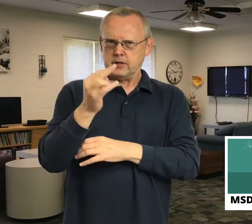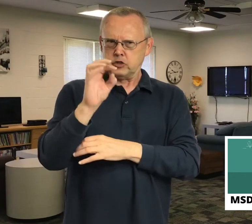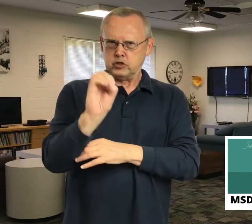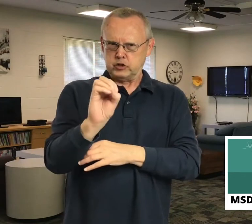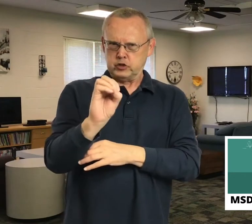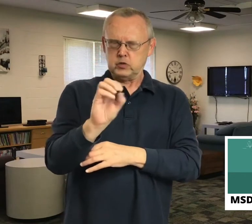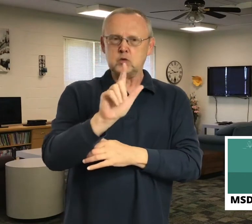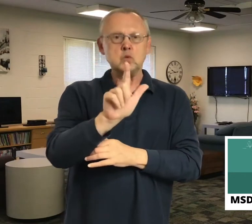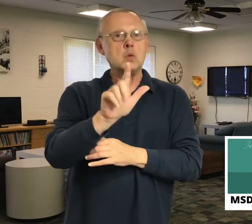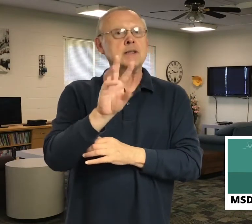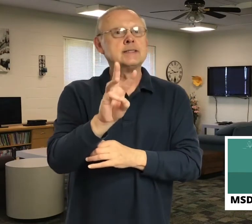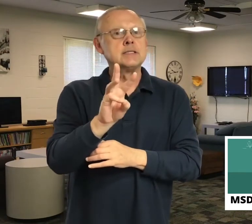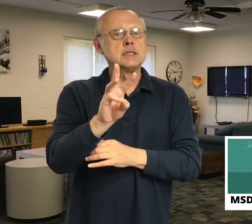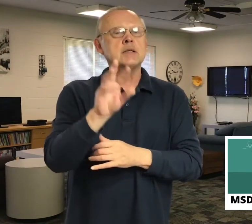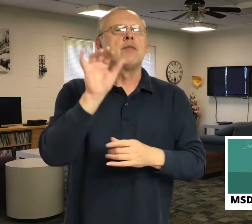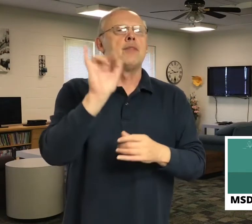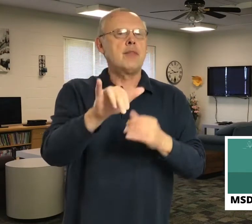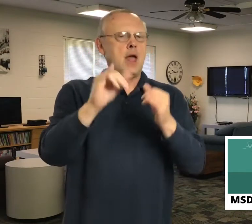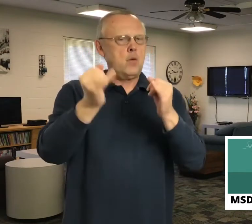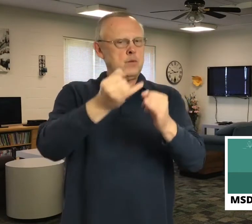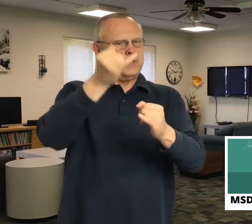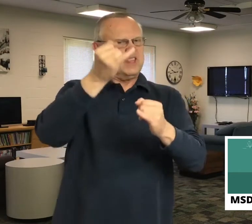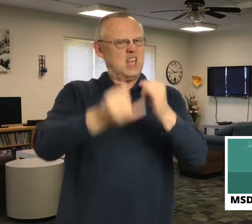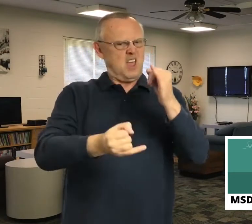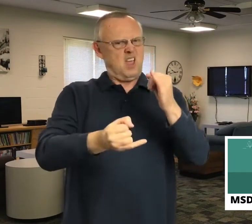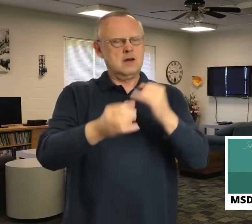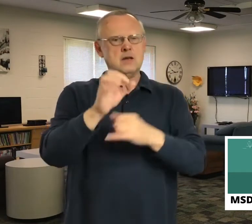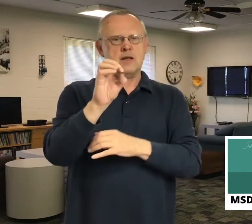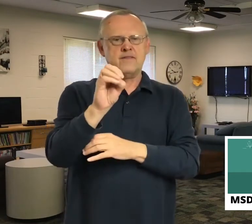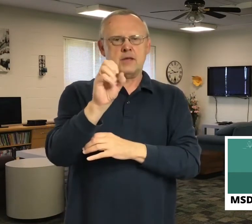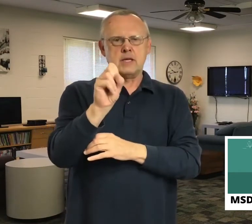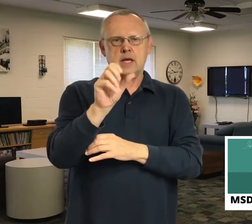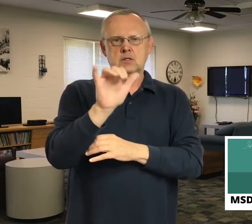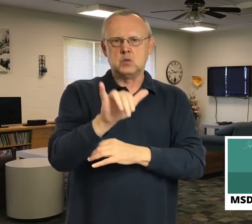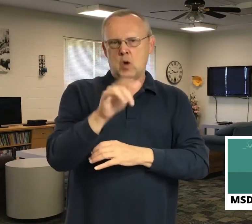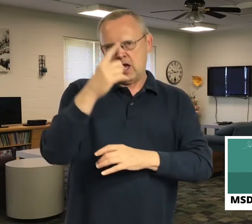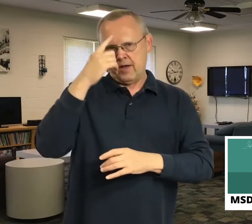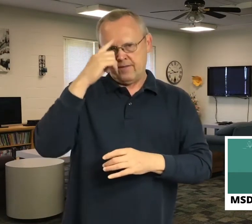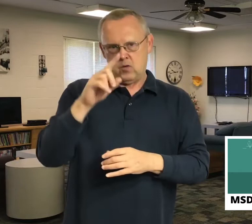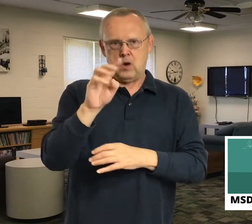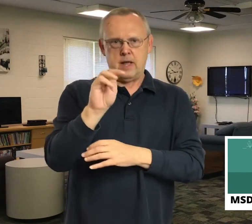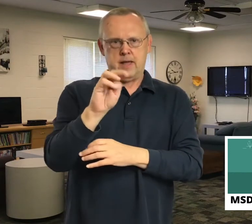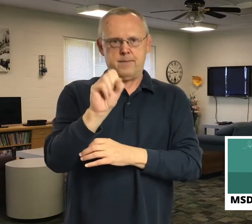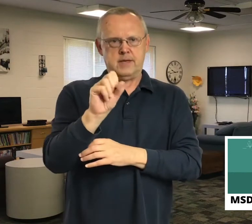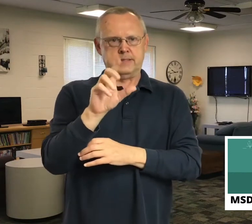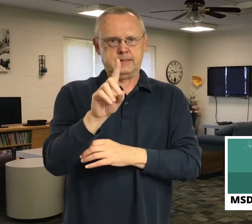which ends on June 26th the last Friday of the month.